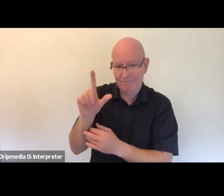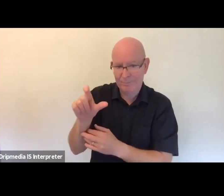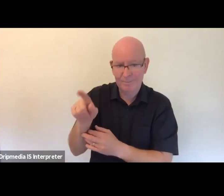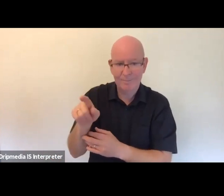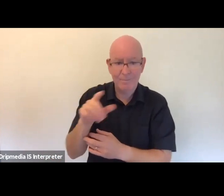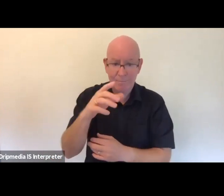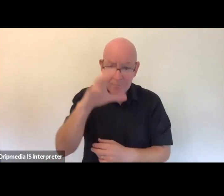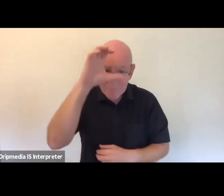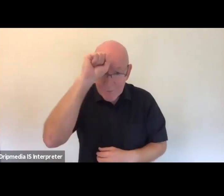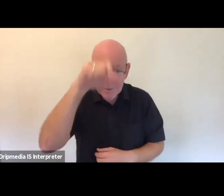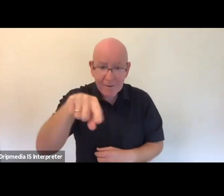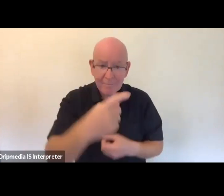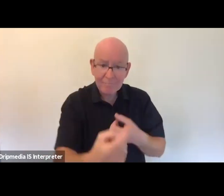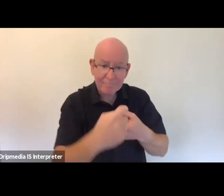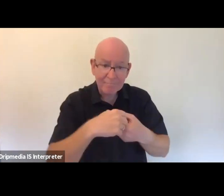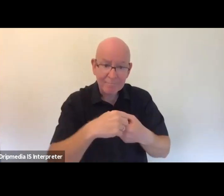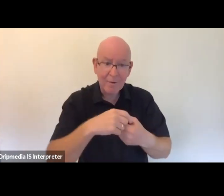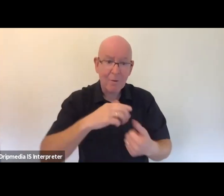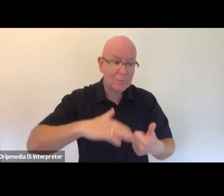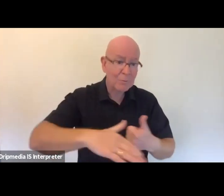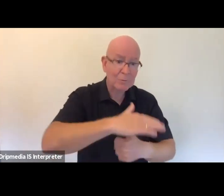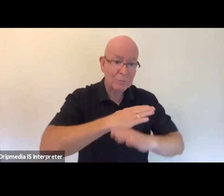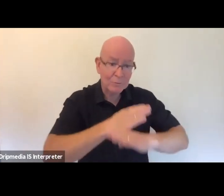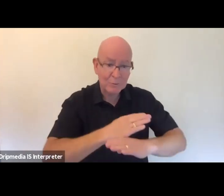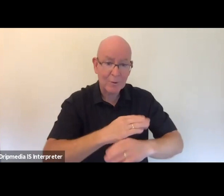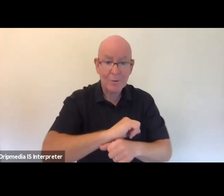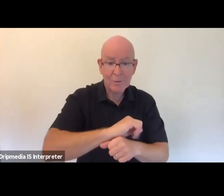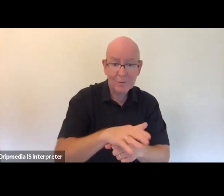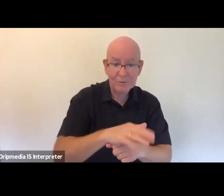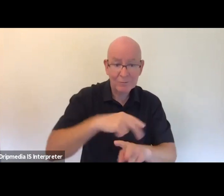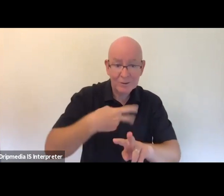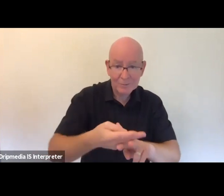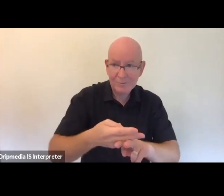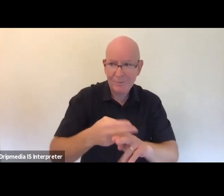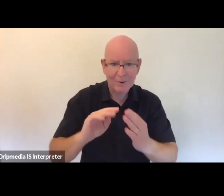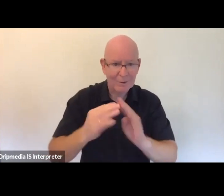And please join us again on the 29th of September